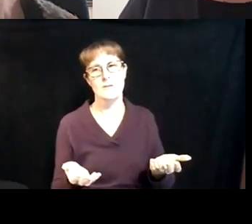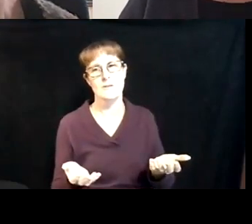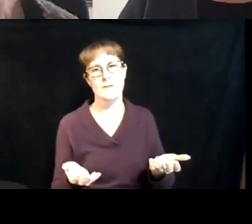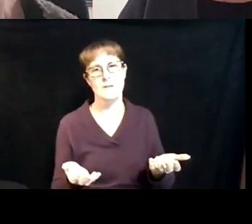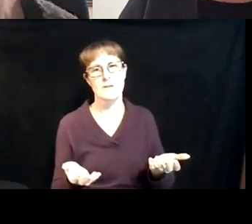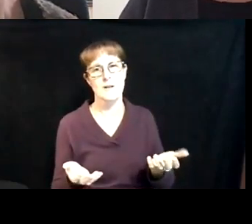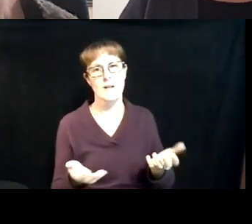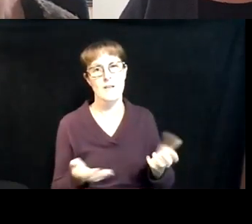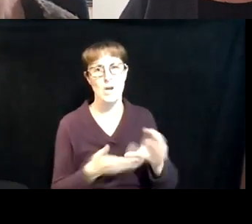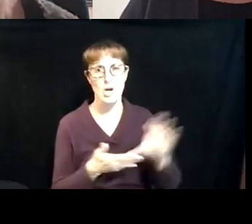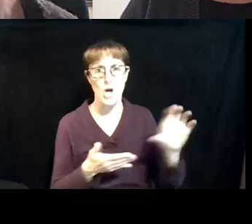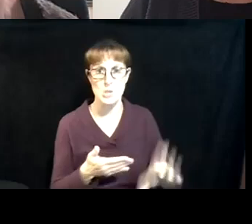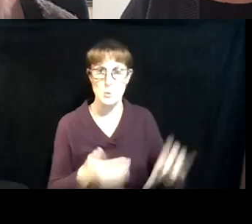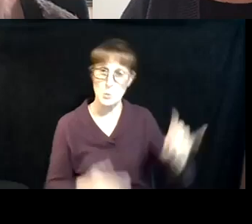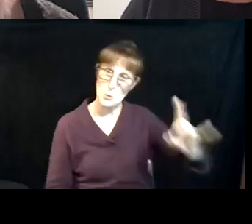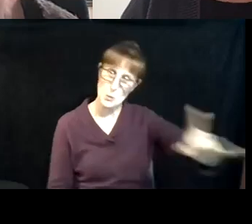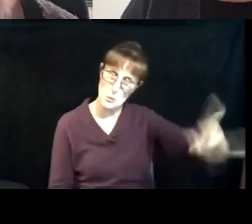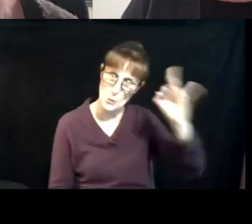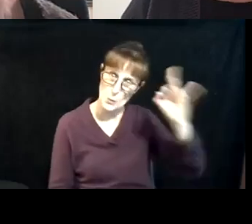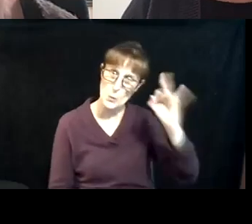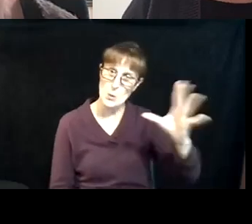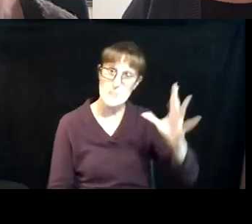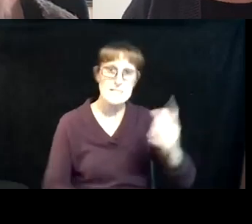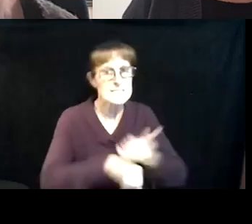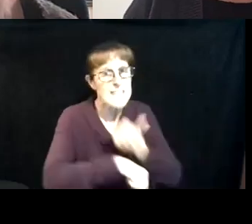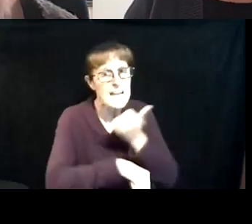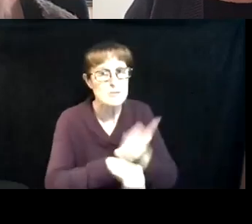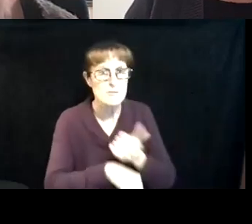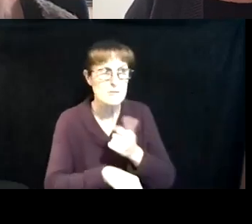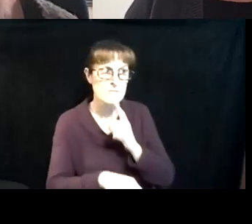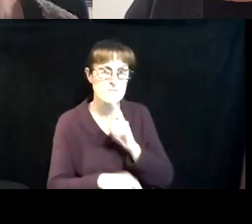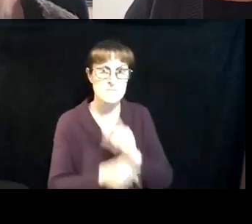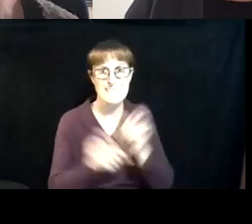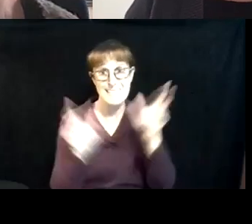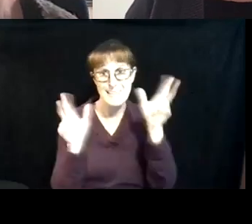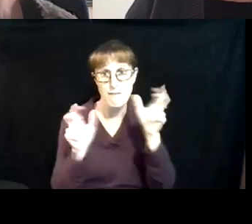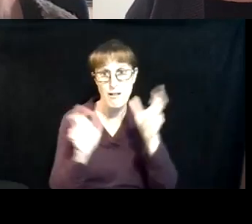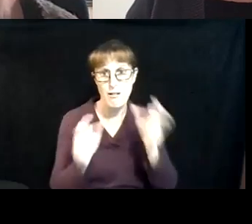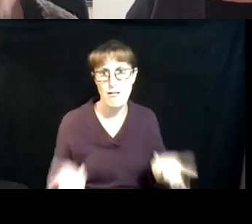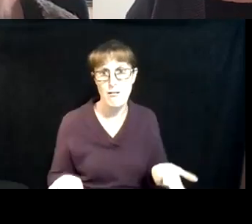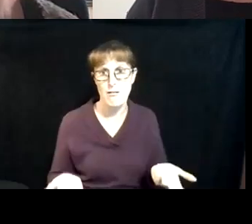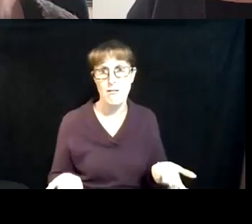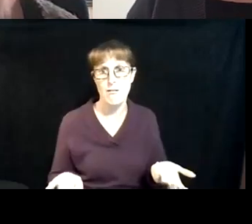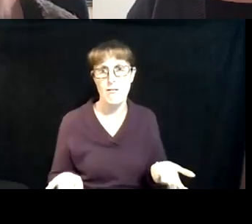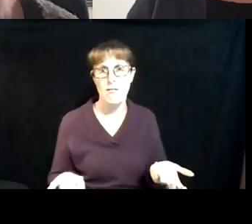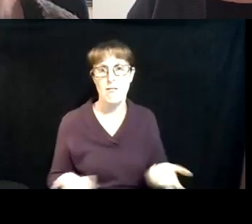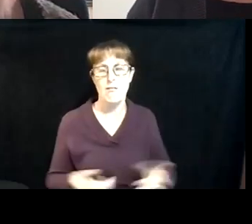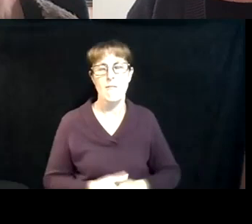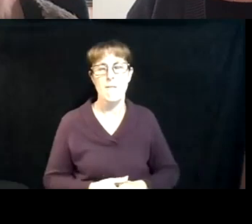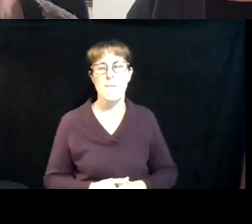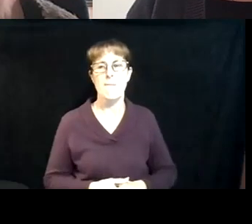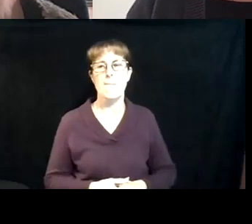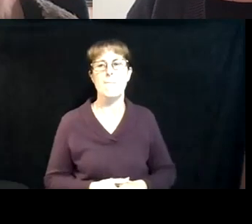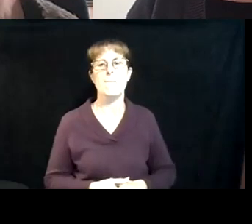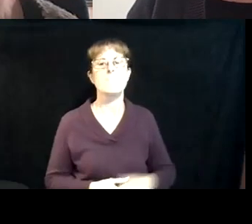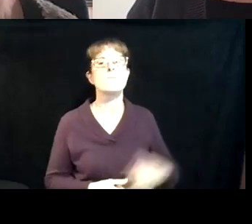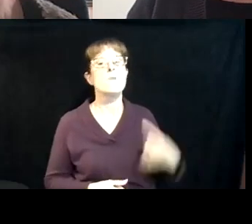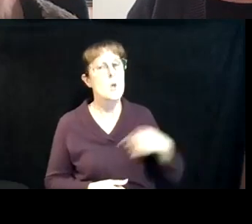It's dangerous and it's downright evil. We need to remember what we owe to each other as